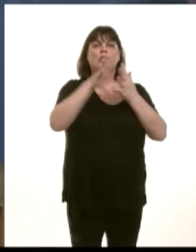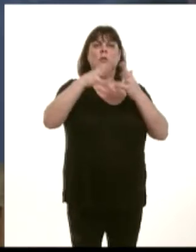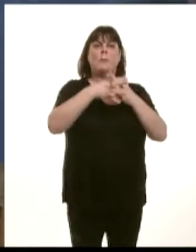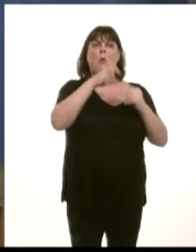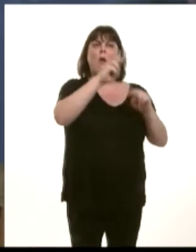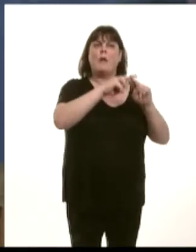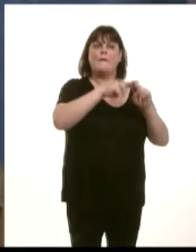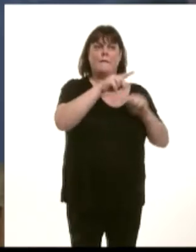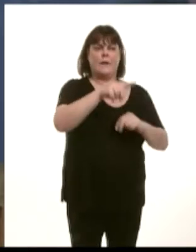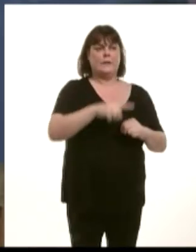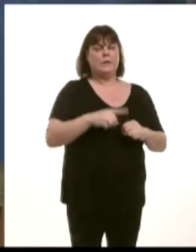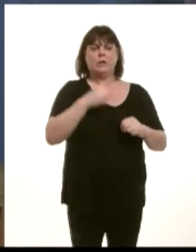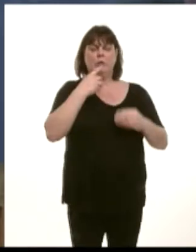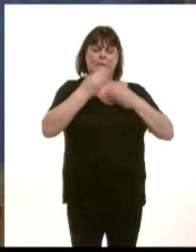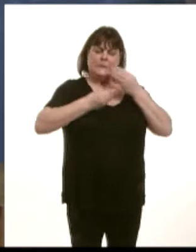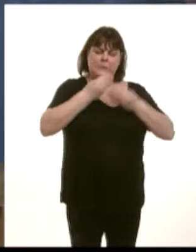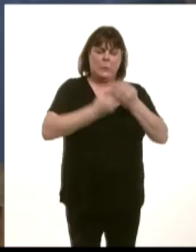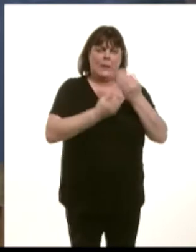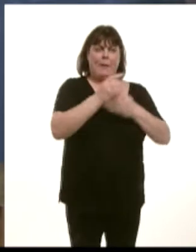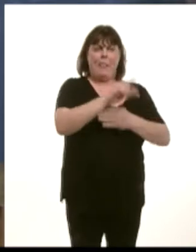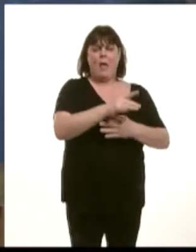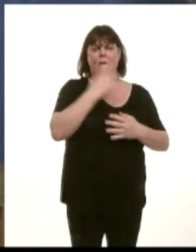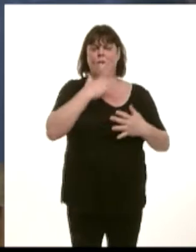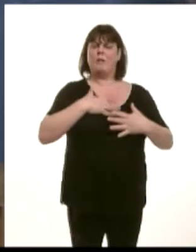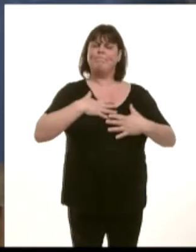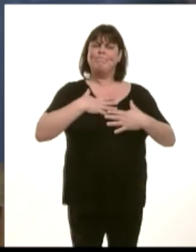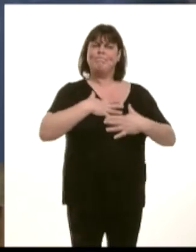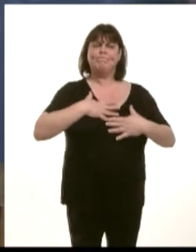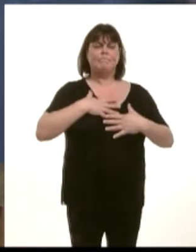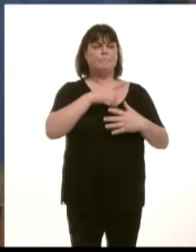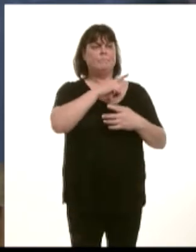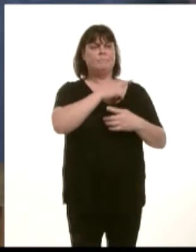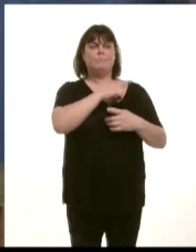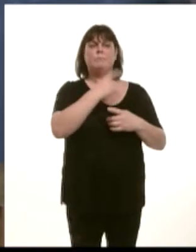What she documents is not about inappropriate attendances, but about the inability of the